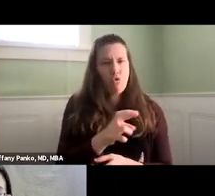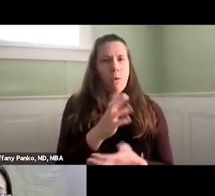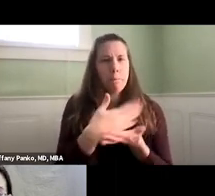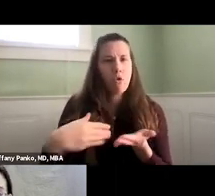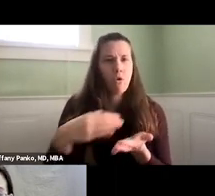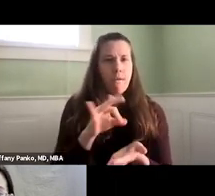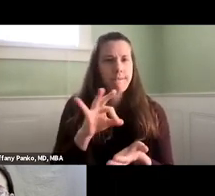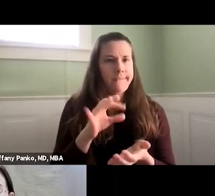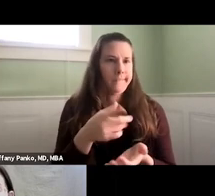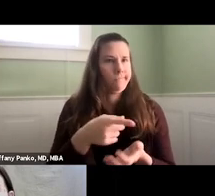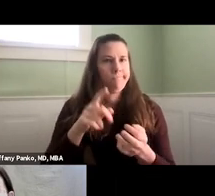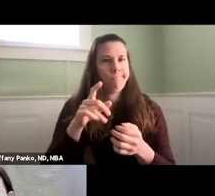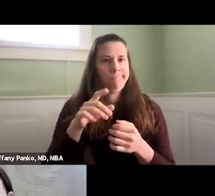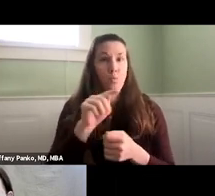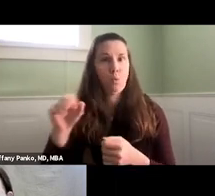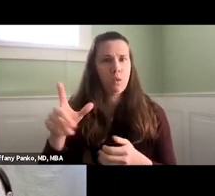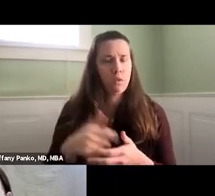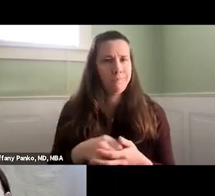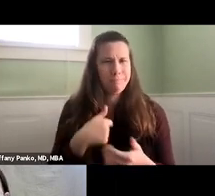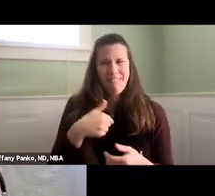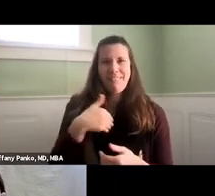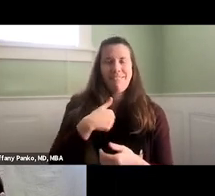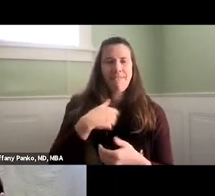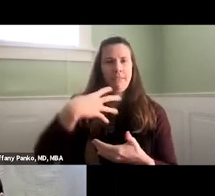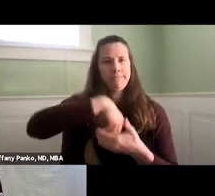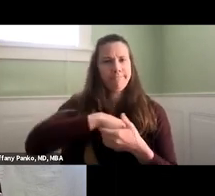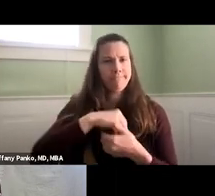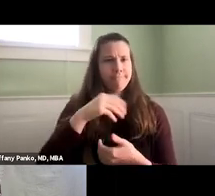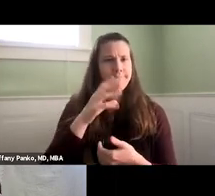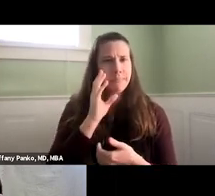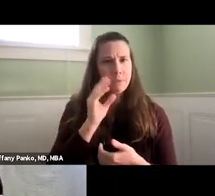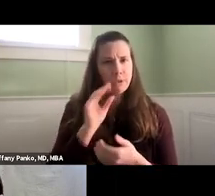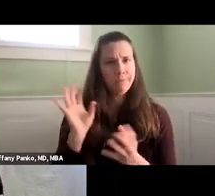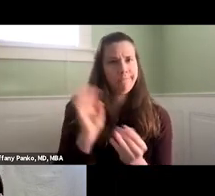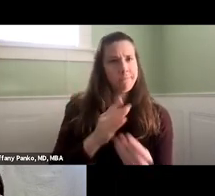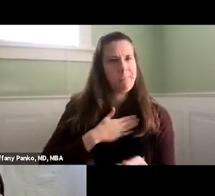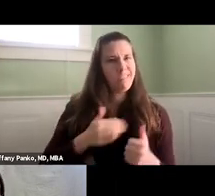to consider there. So in fact, the researcher with shared identity can often consider that